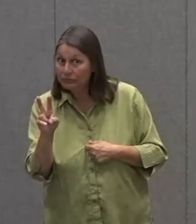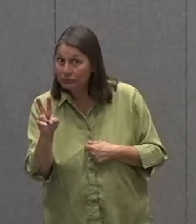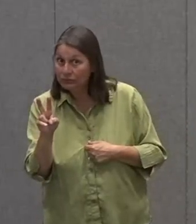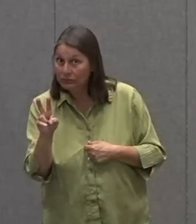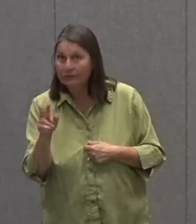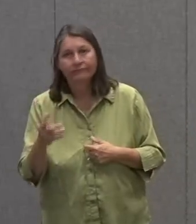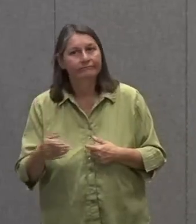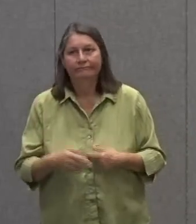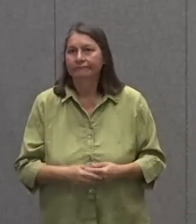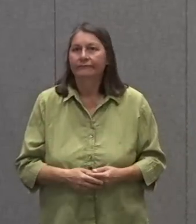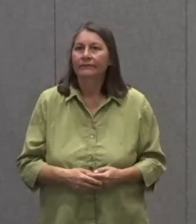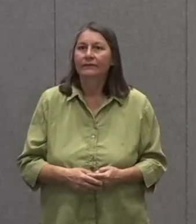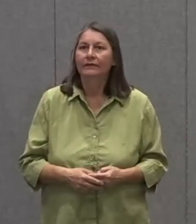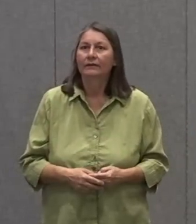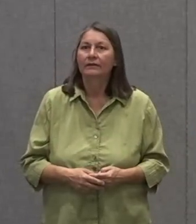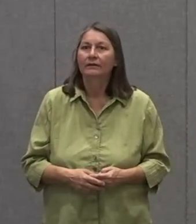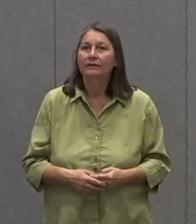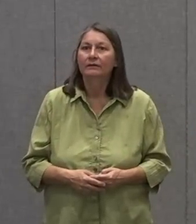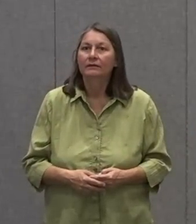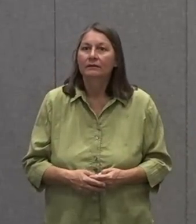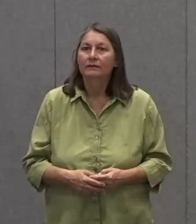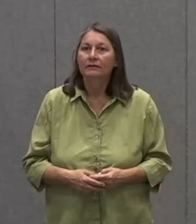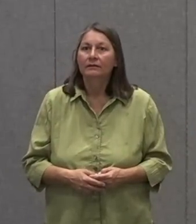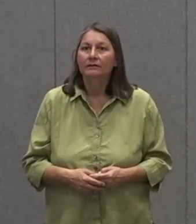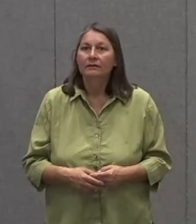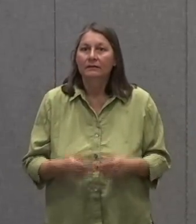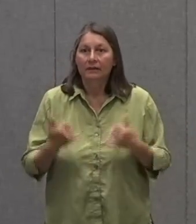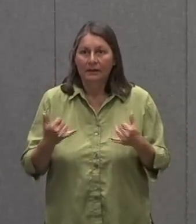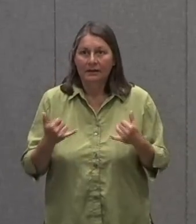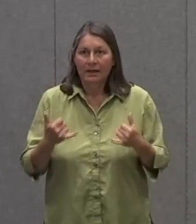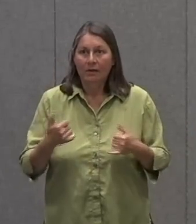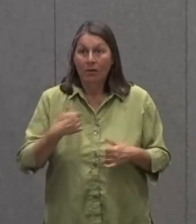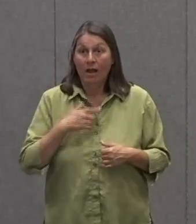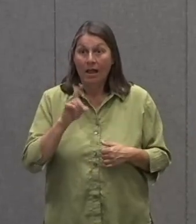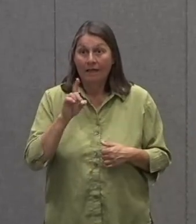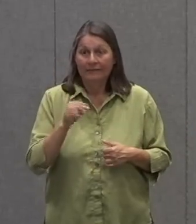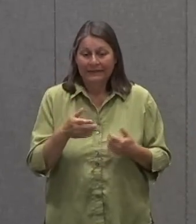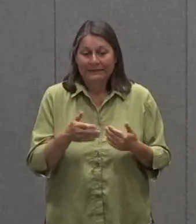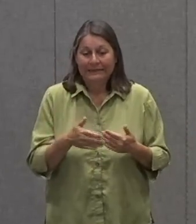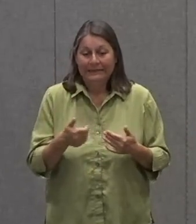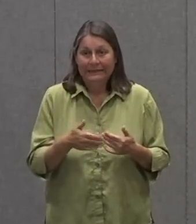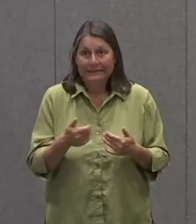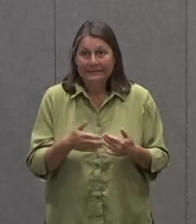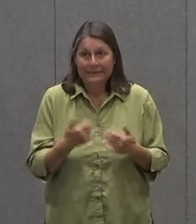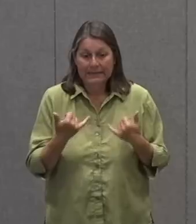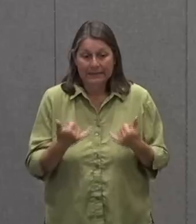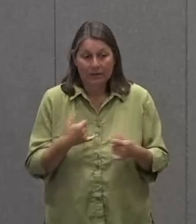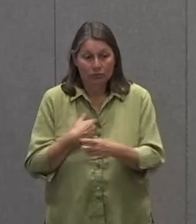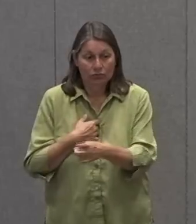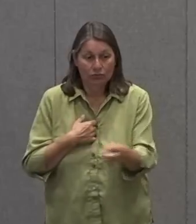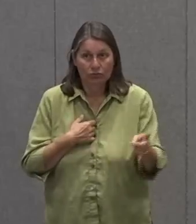So now, I have done the easy ones, and now we're gonna start with